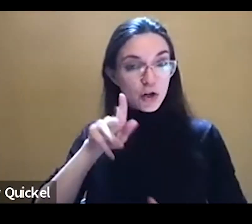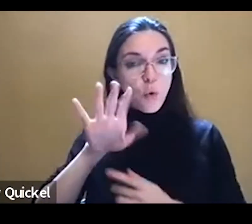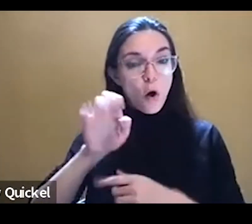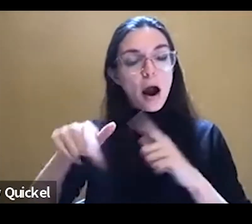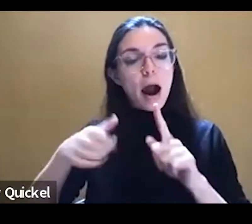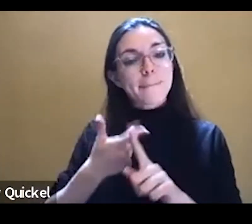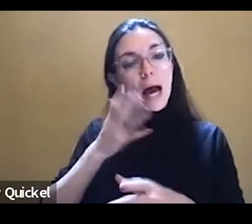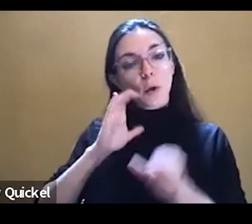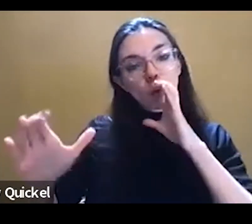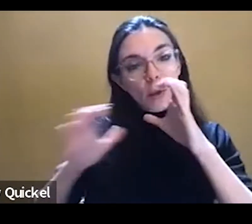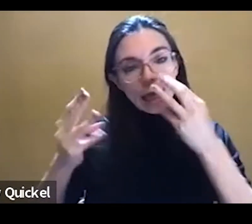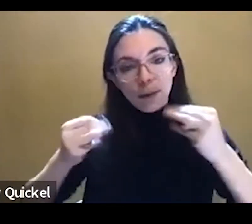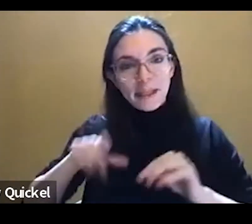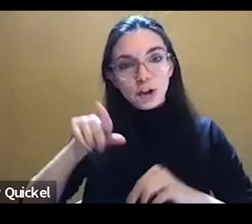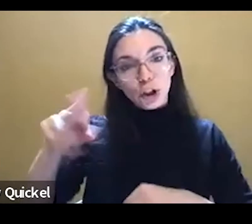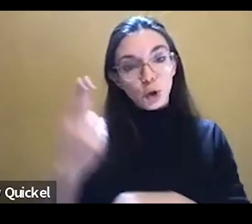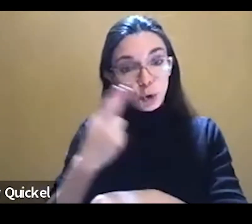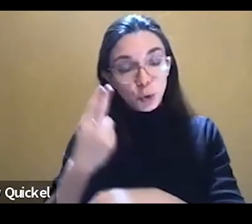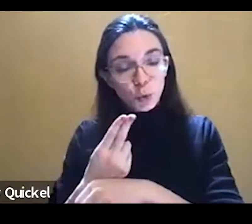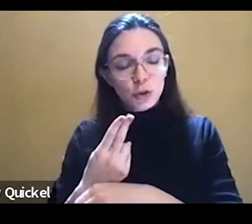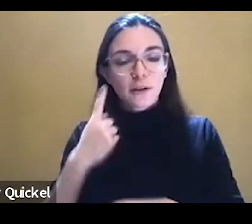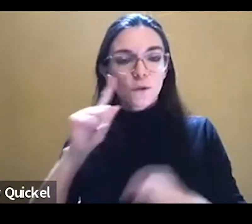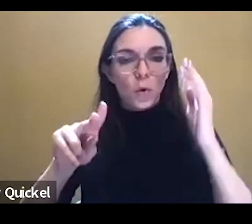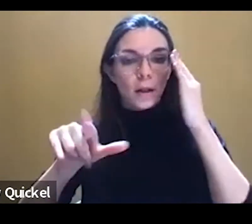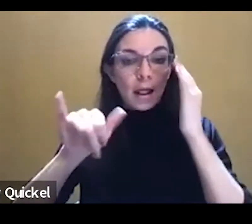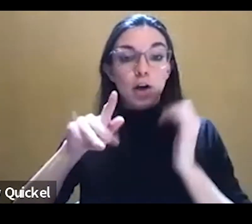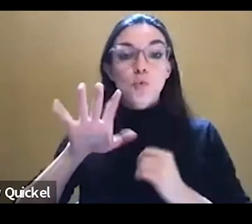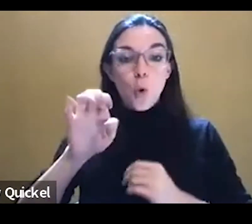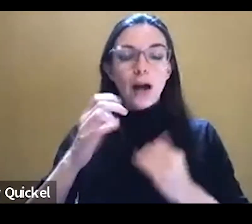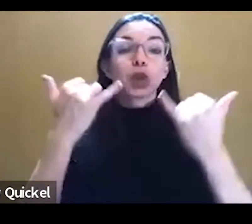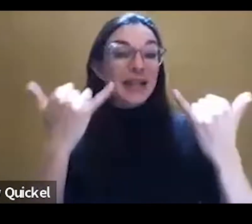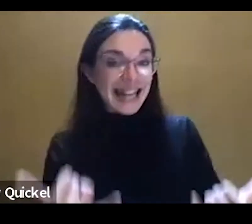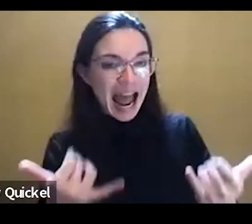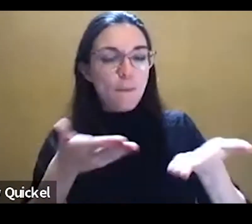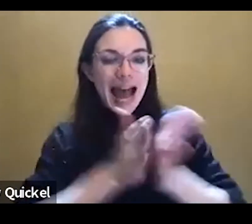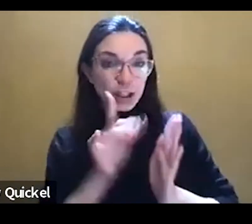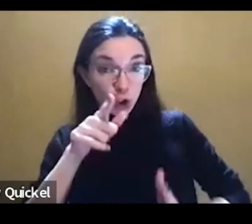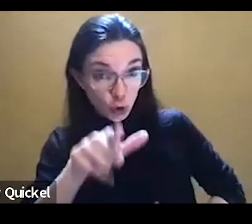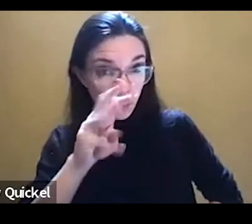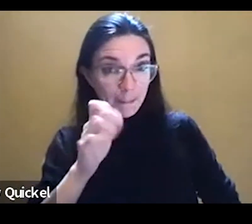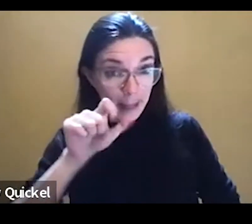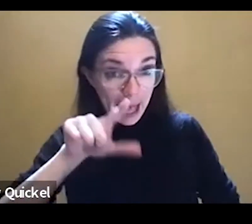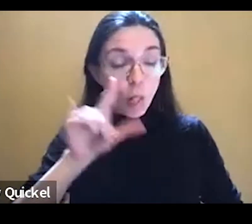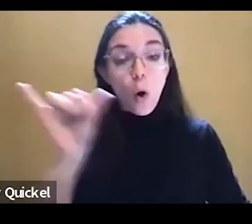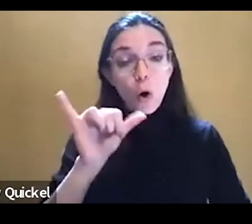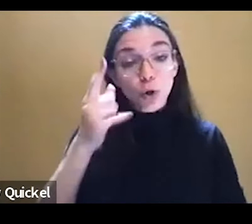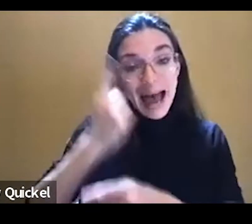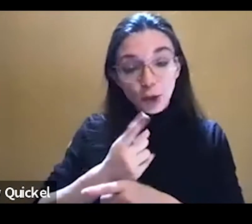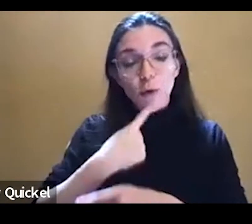communication methods that you use? Thank you. I will ask you, now, Michael, is it also accurate to say that some who know